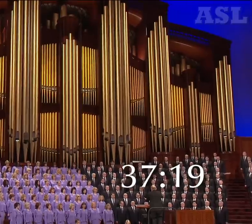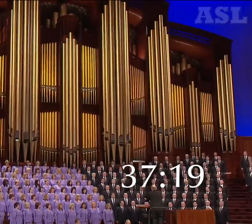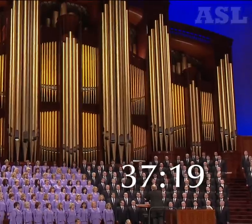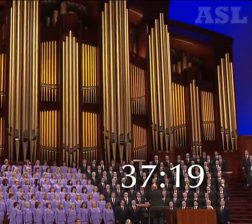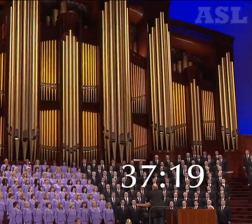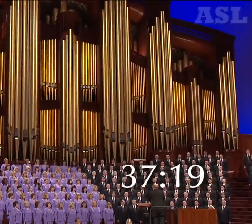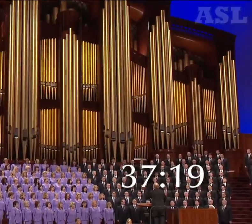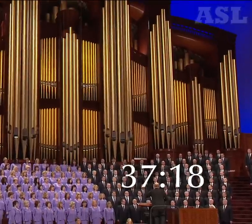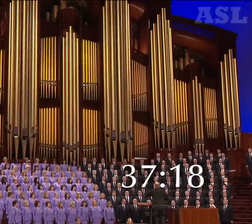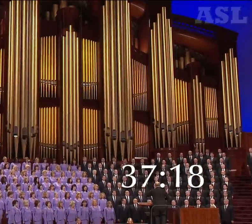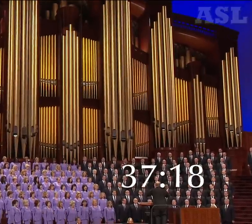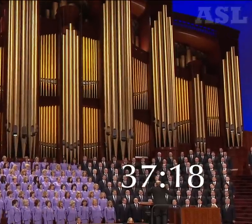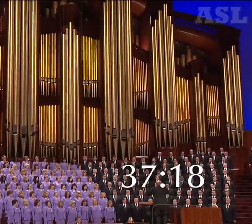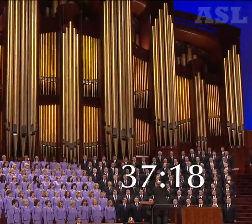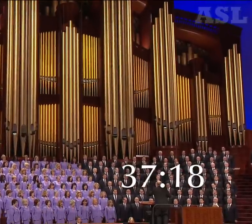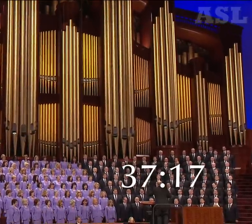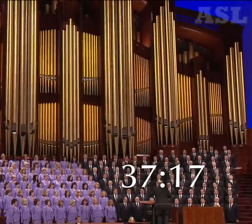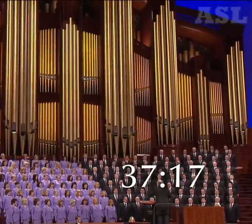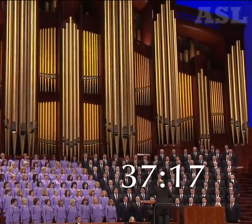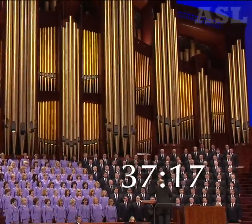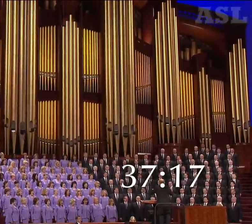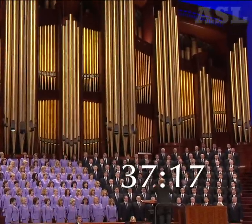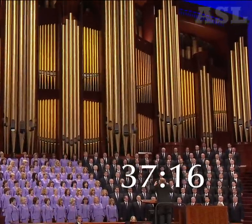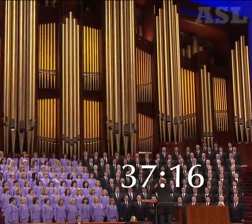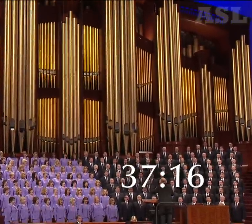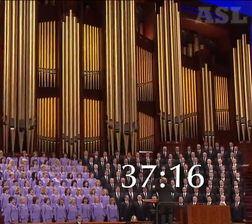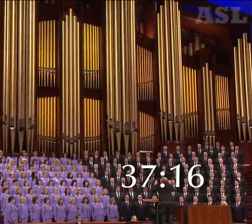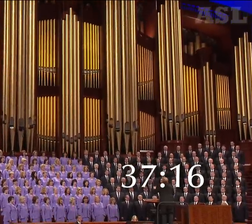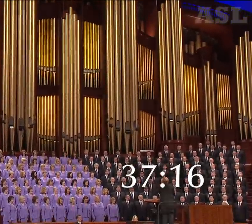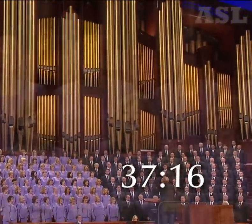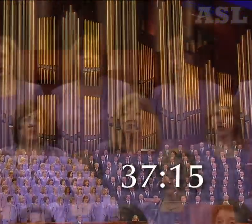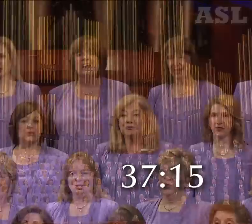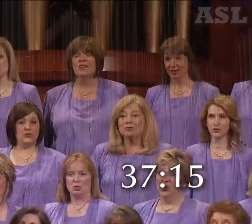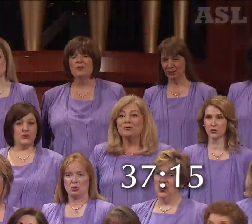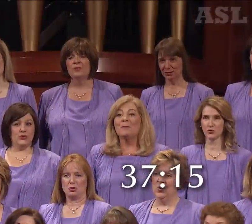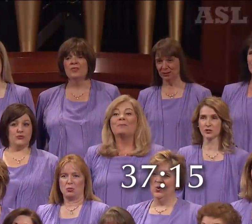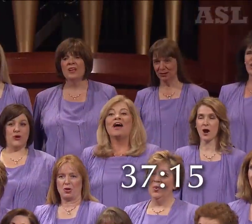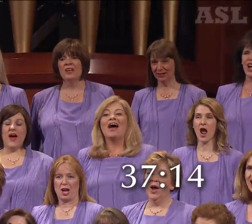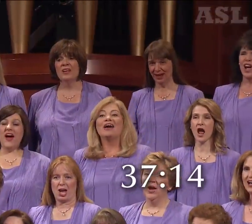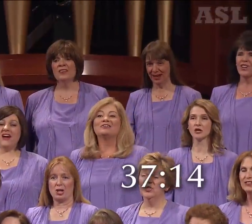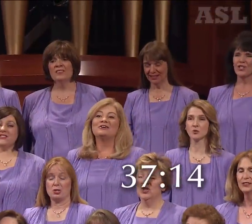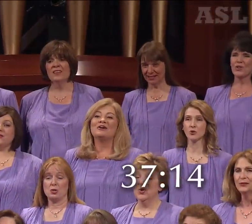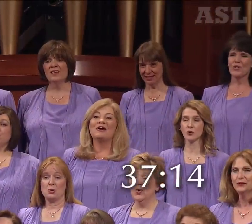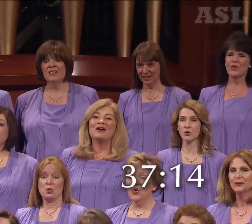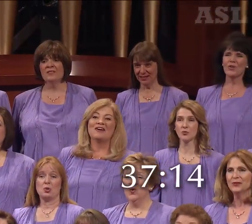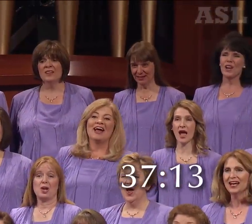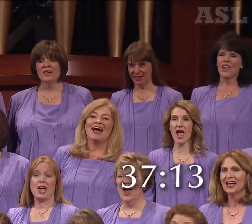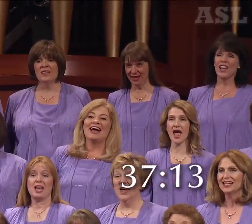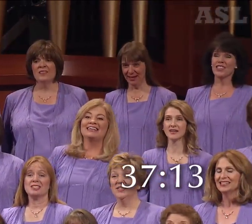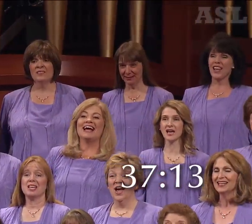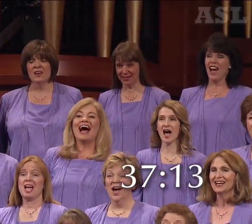THIS IS THE ENGLISH CLOSED CAPTION CHANNEL OF THE CHURCH OF JESUS CHRIST OF LATTER-DAY SAINTS.